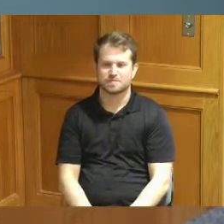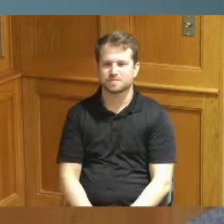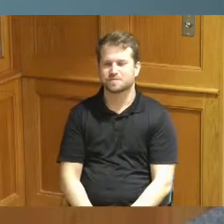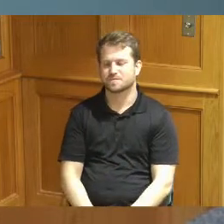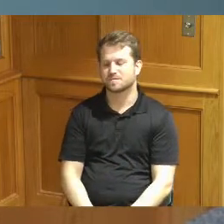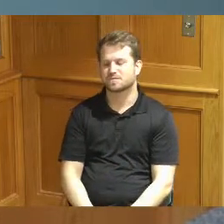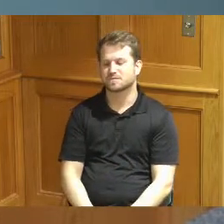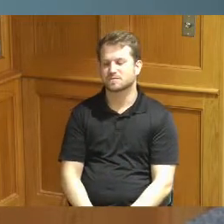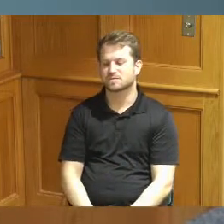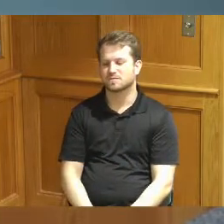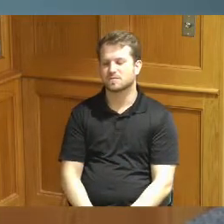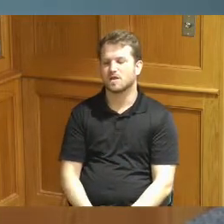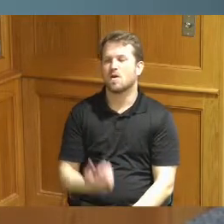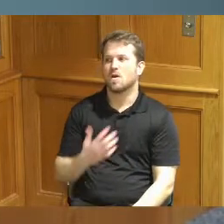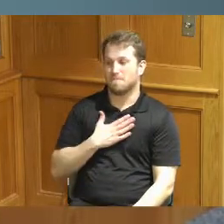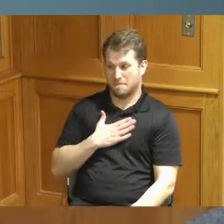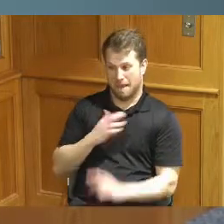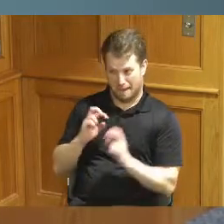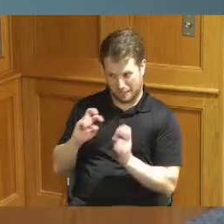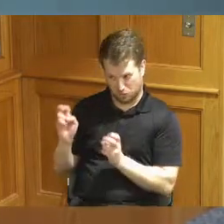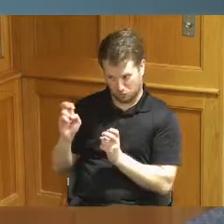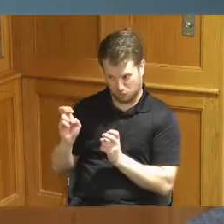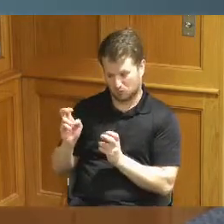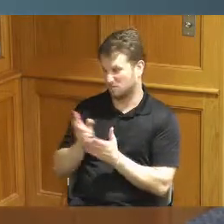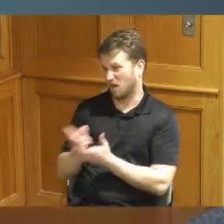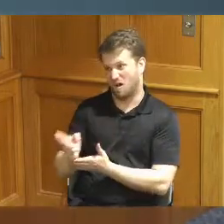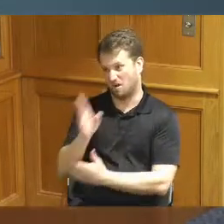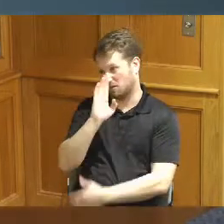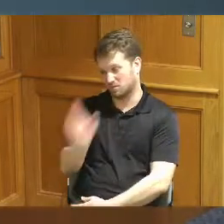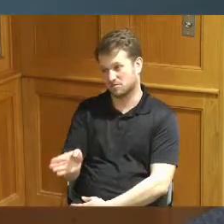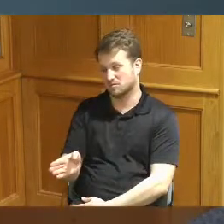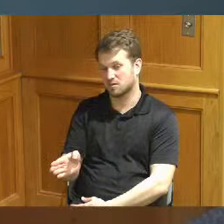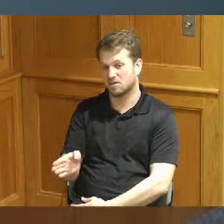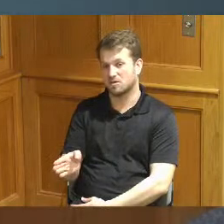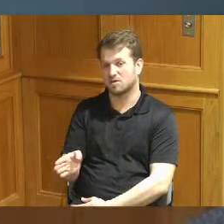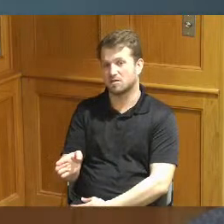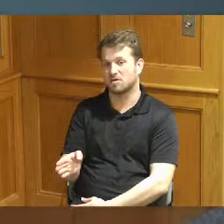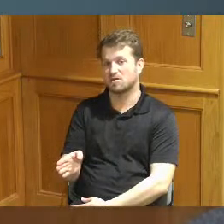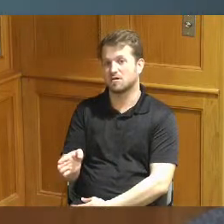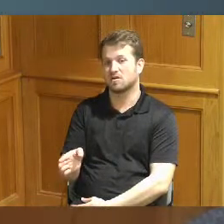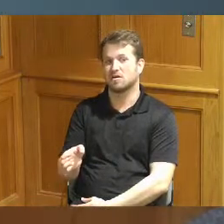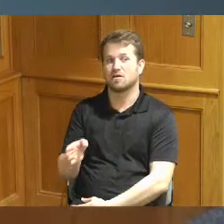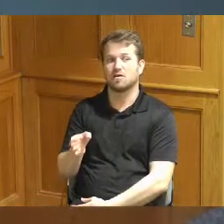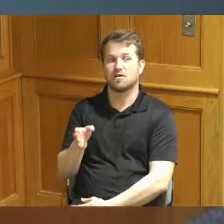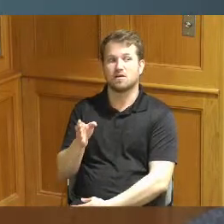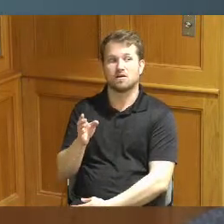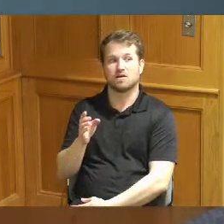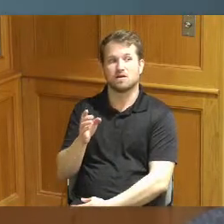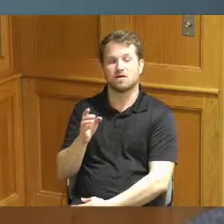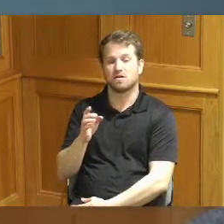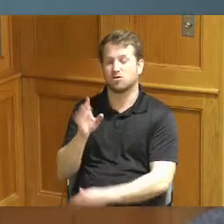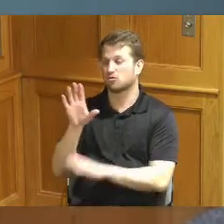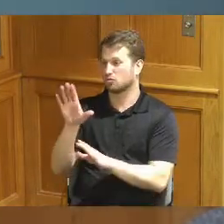I think what my issue is to be really honest I think does great work I think coordinating the